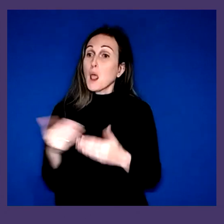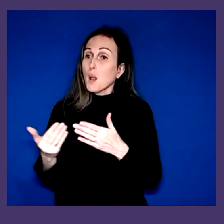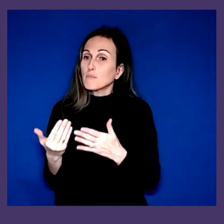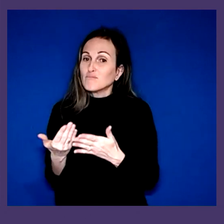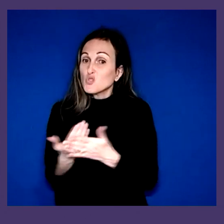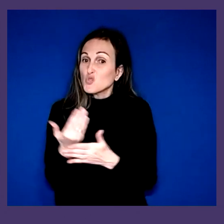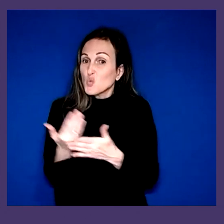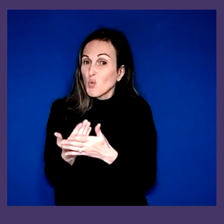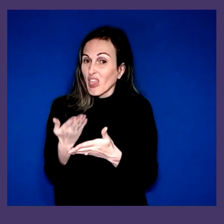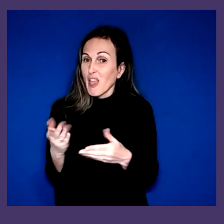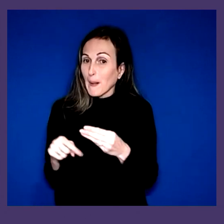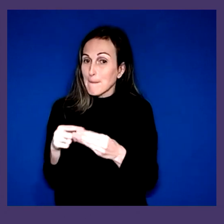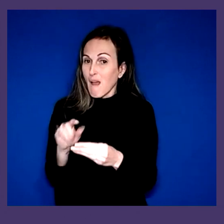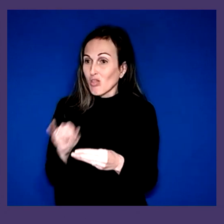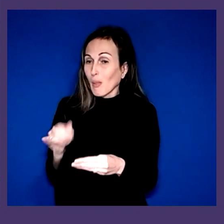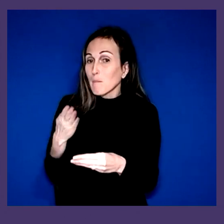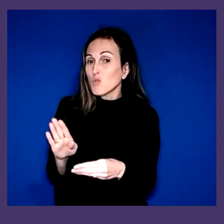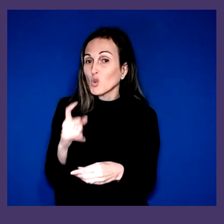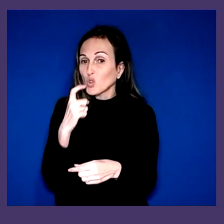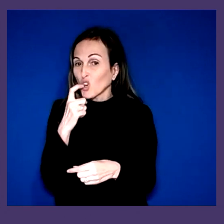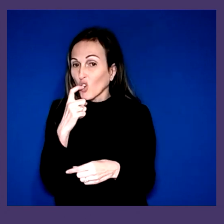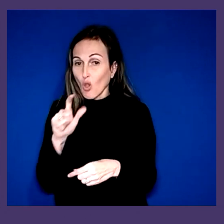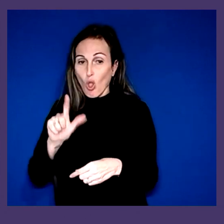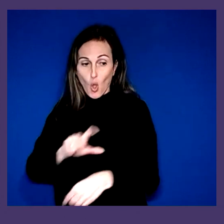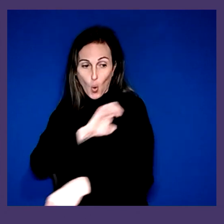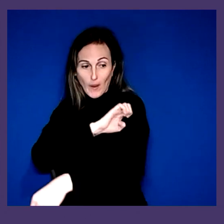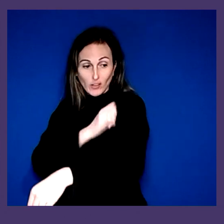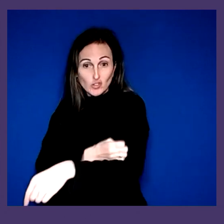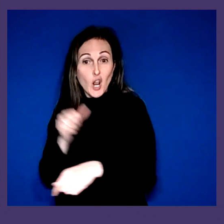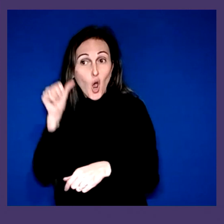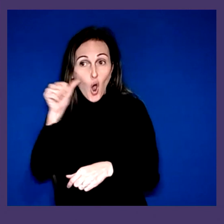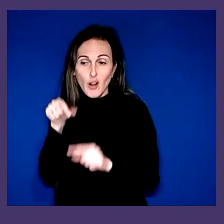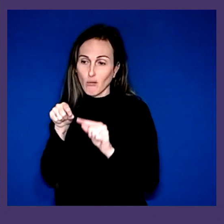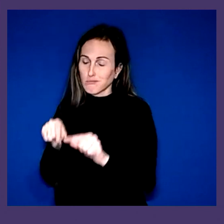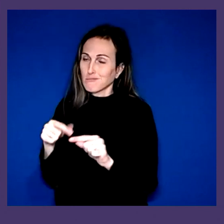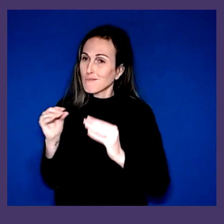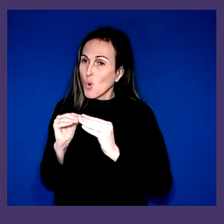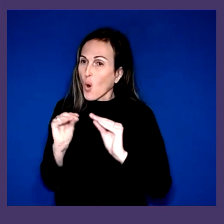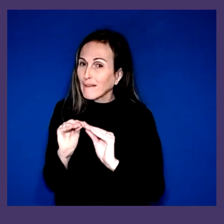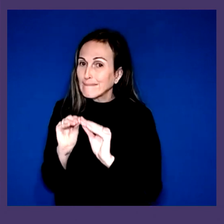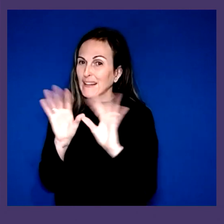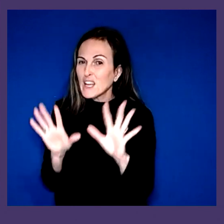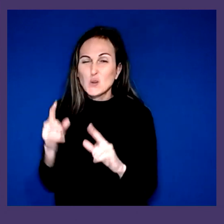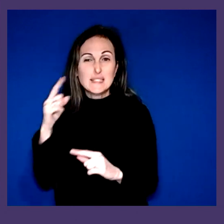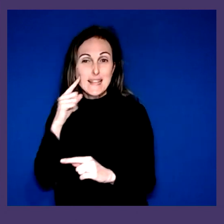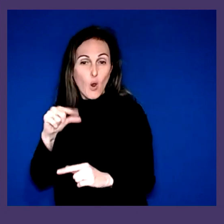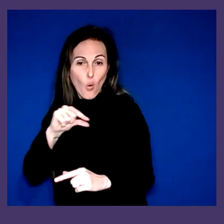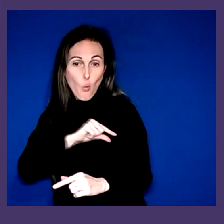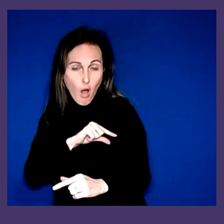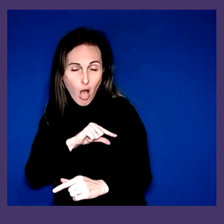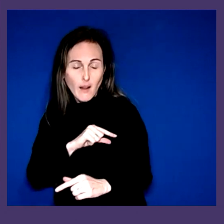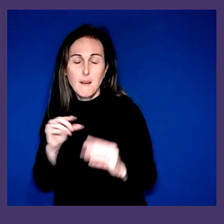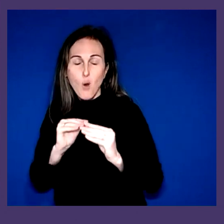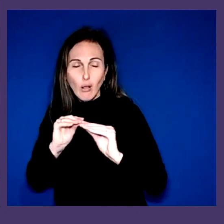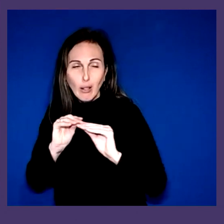is that it has clearer sound quality, it has lower battery consumption and a lower latency or